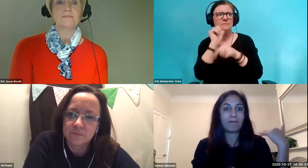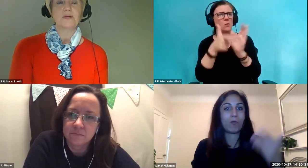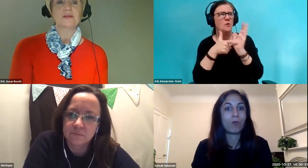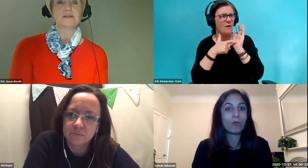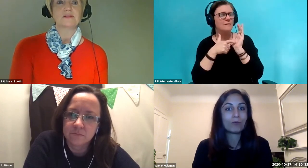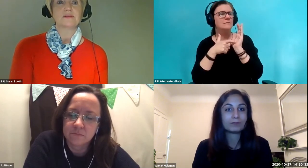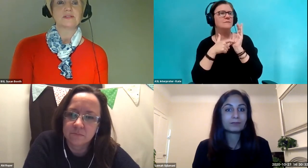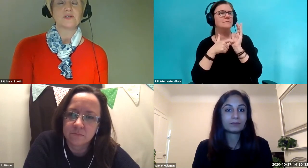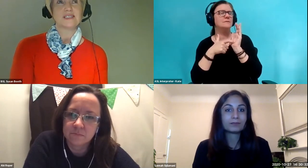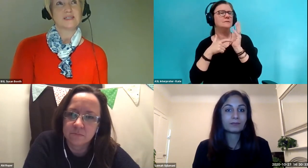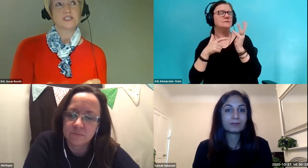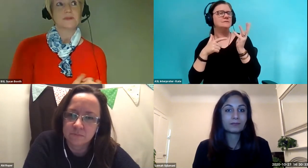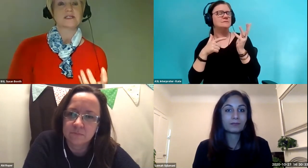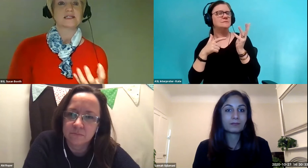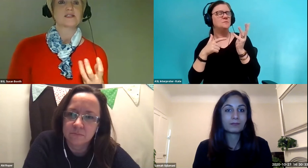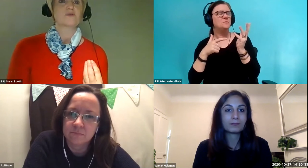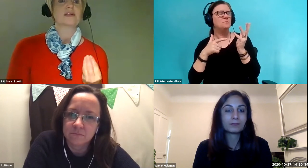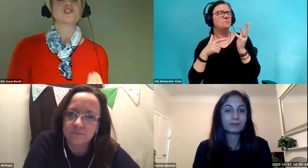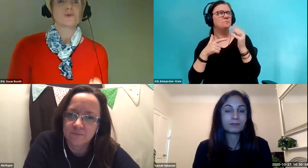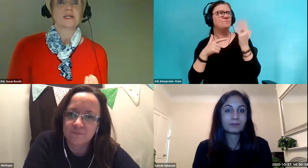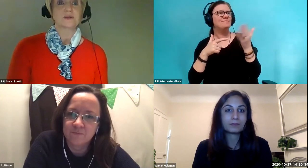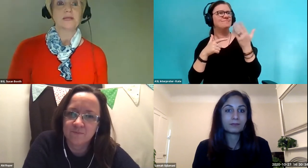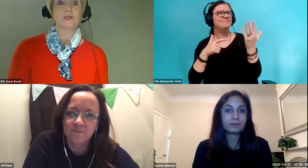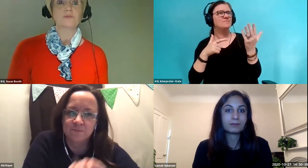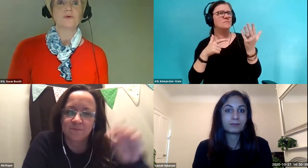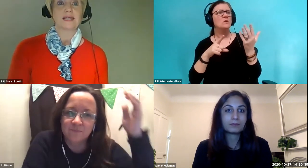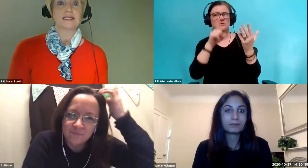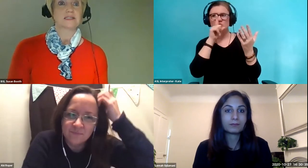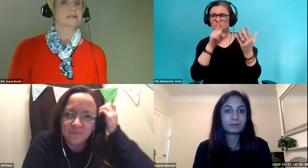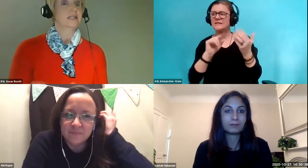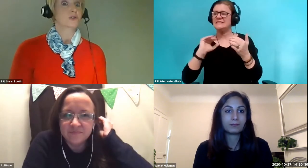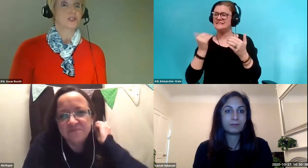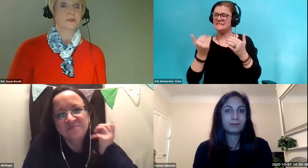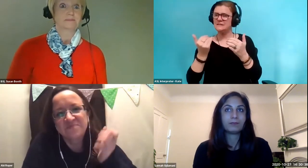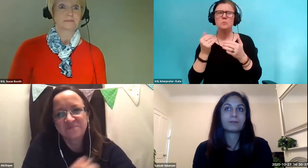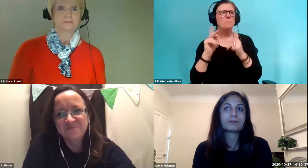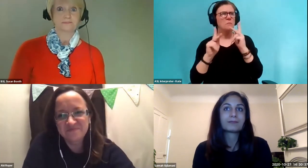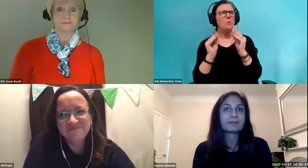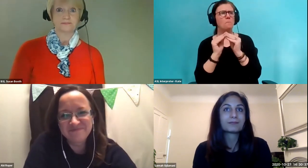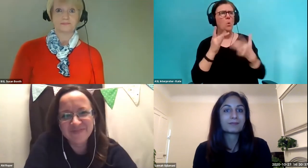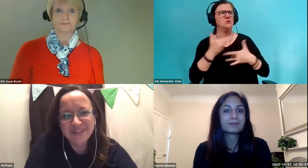but so there seems to be a sense of ensuring that people are more connected than they used to be